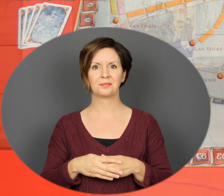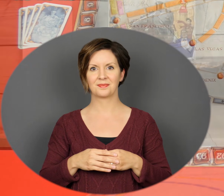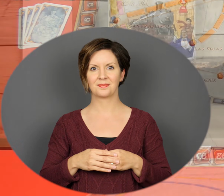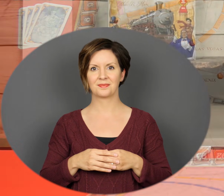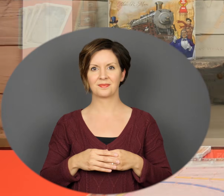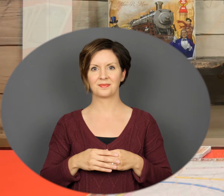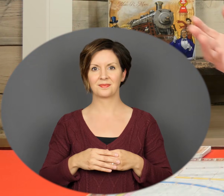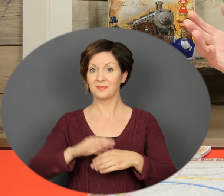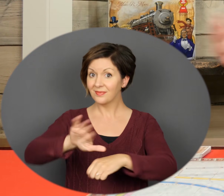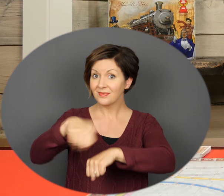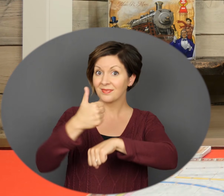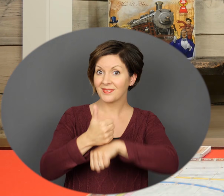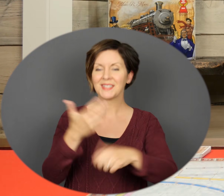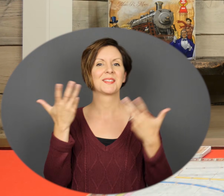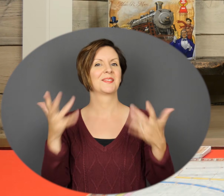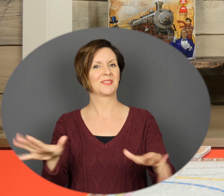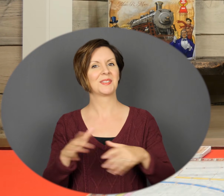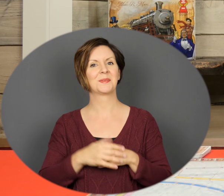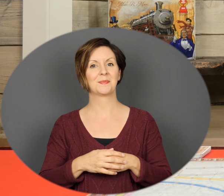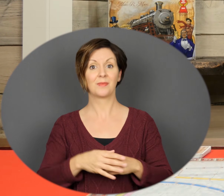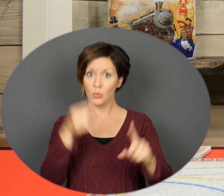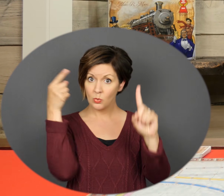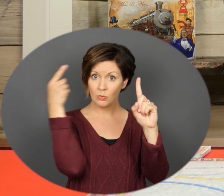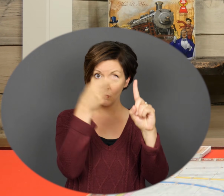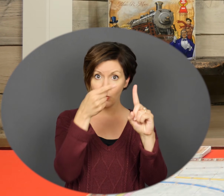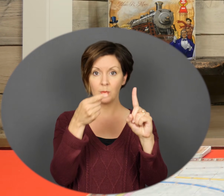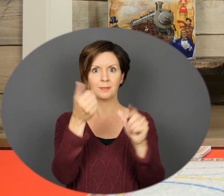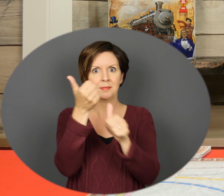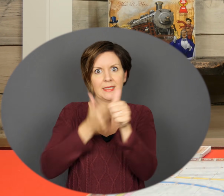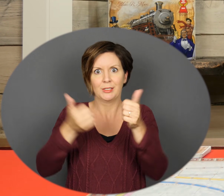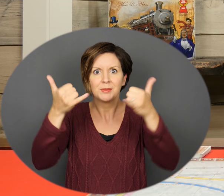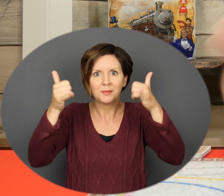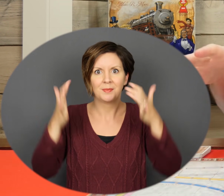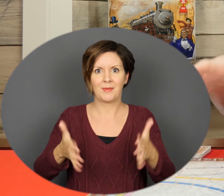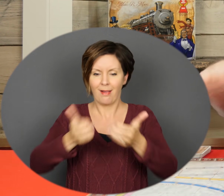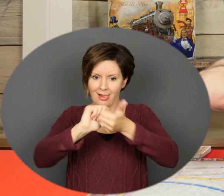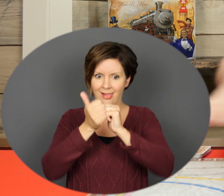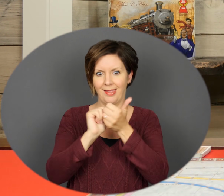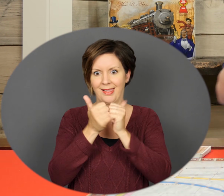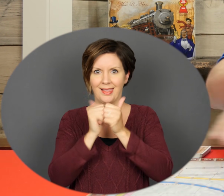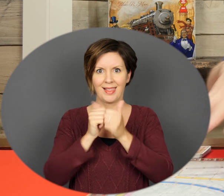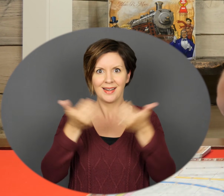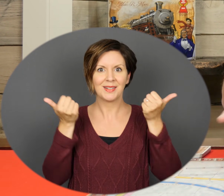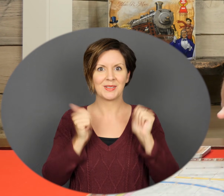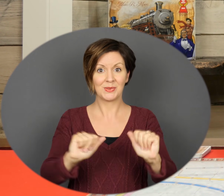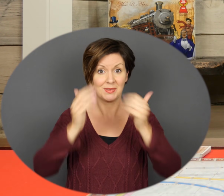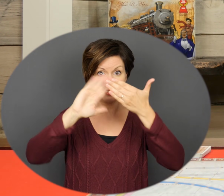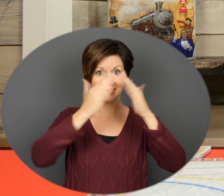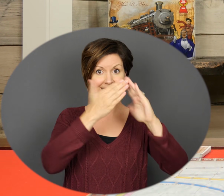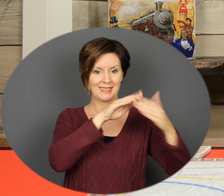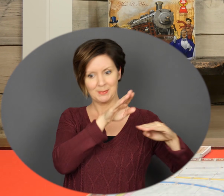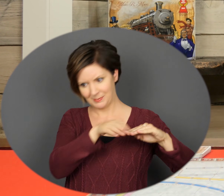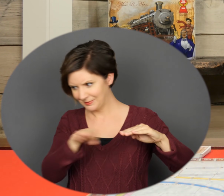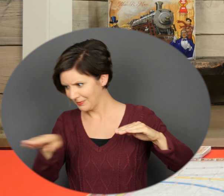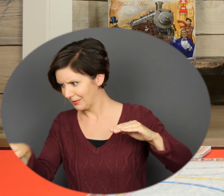And that's the setup. In Ticket to Ride, players will be trying to complete routes between the various cities in order to score points.